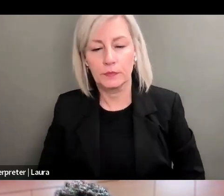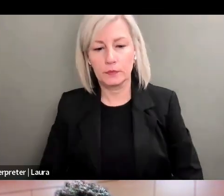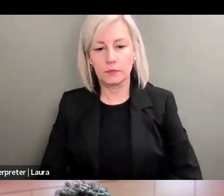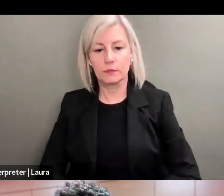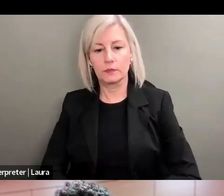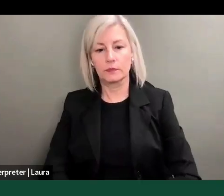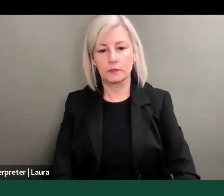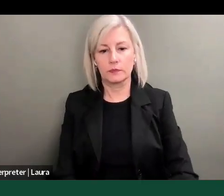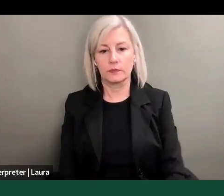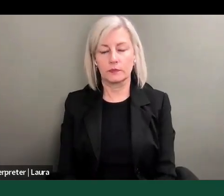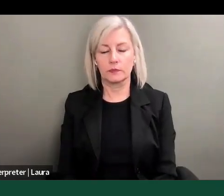Frequency.